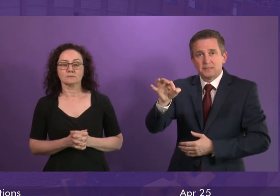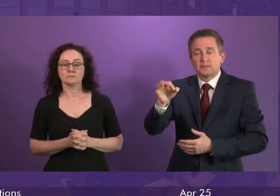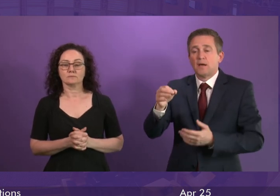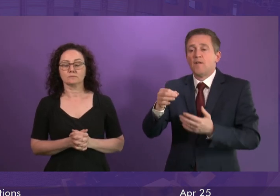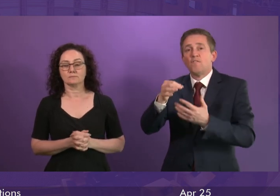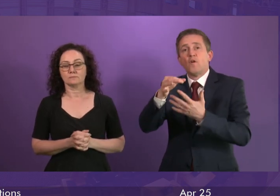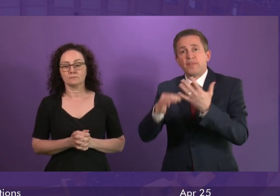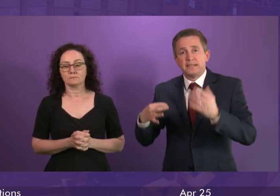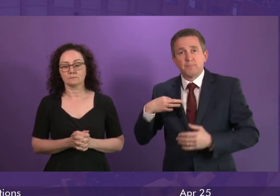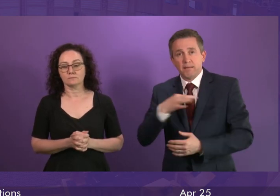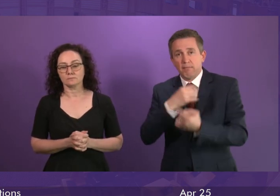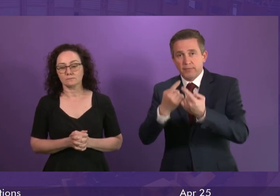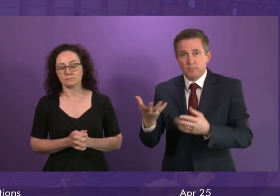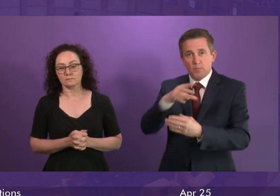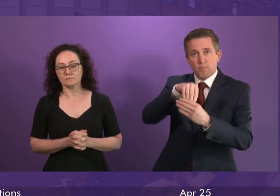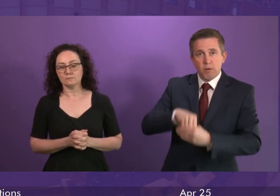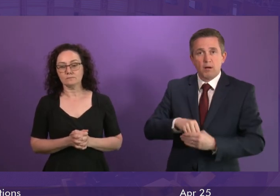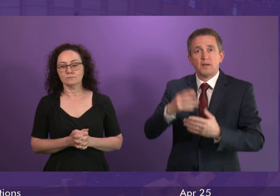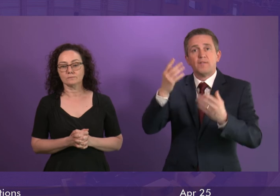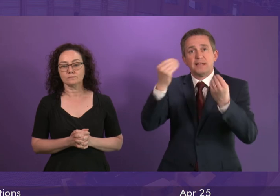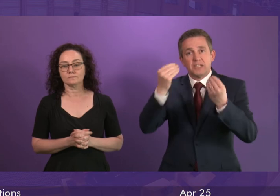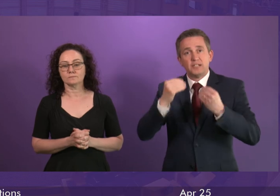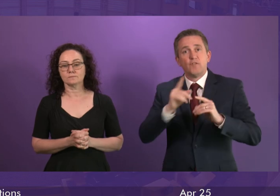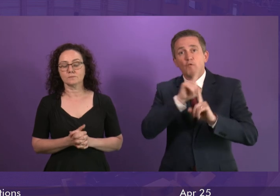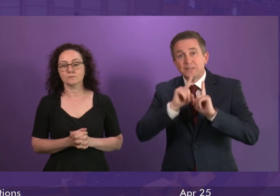component of initial teacher education and continuing professional development. Will